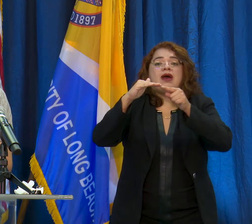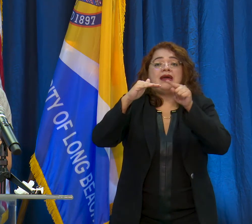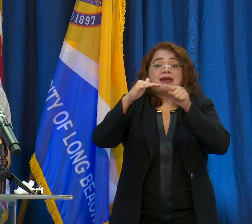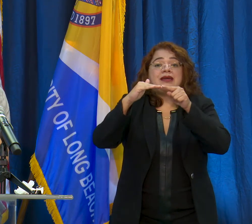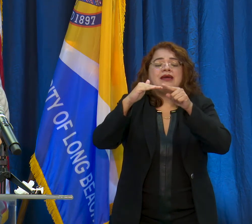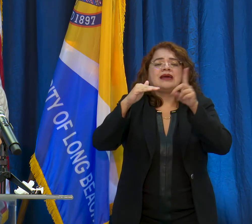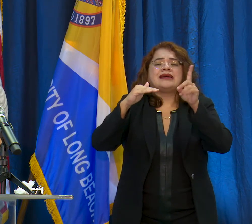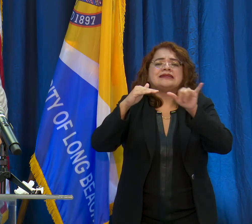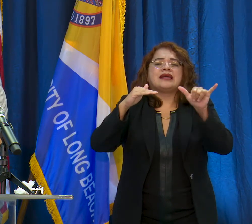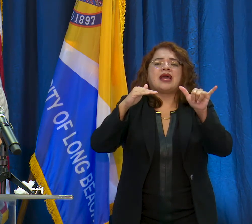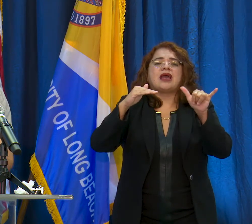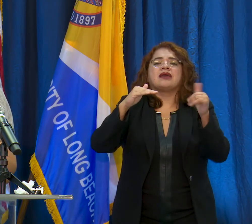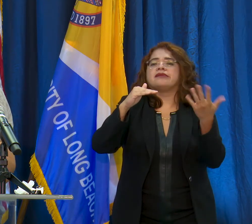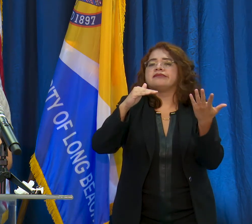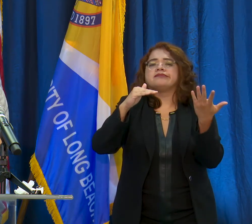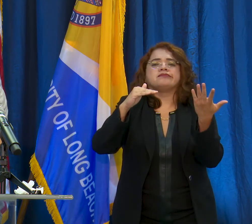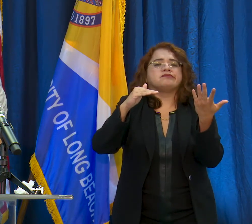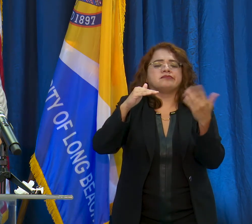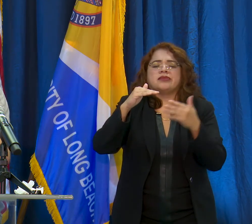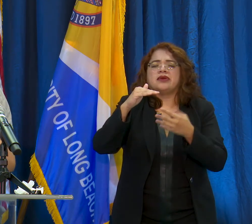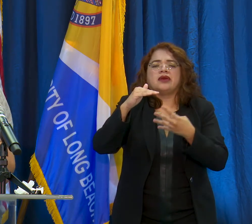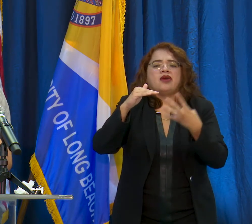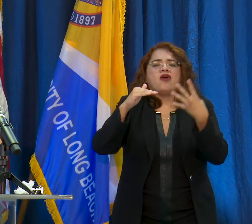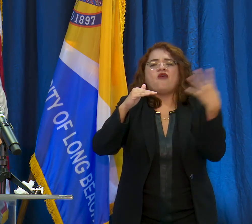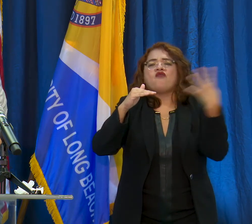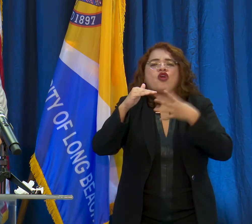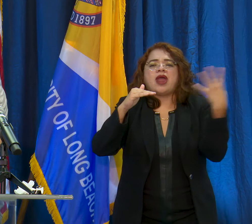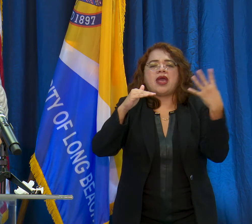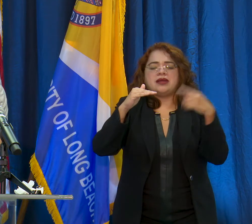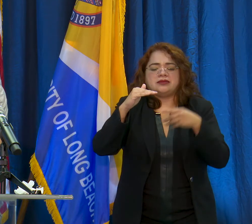and you just need like 4 or 5 more days